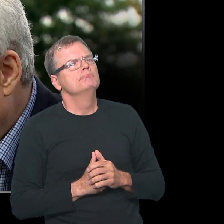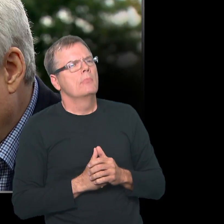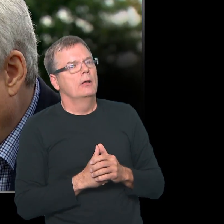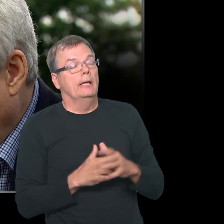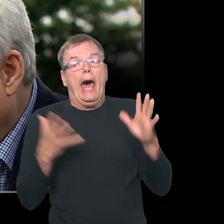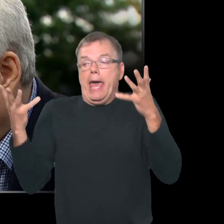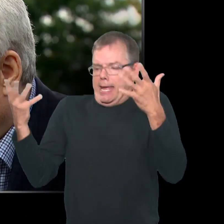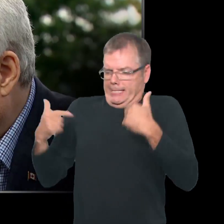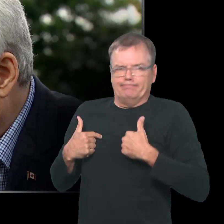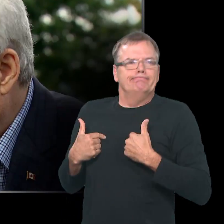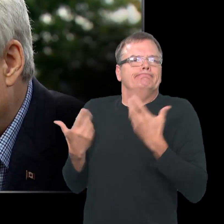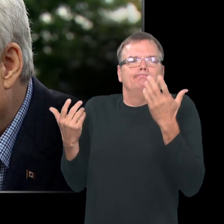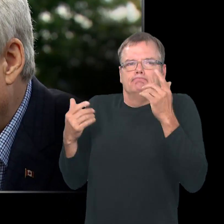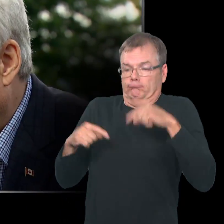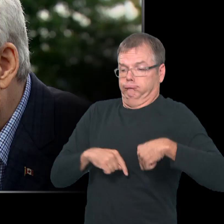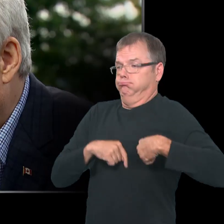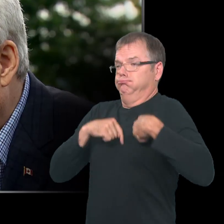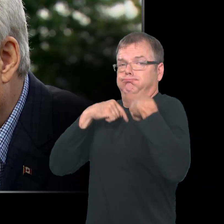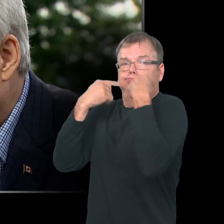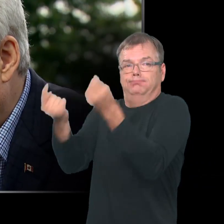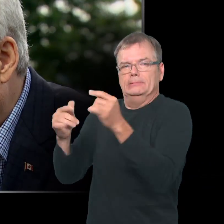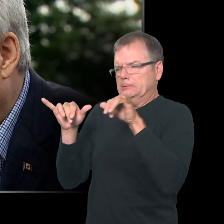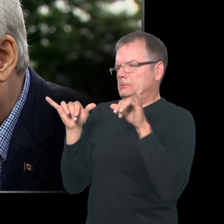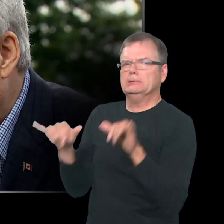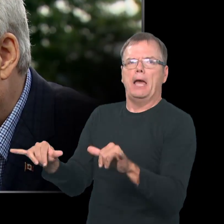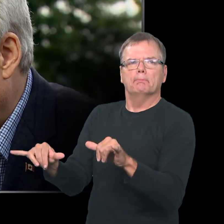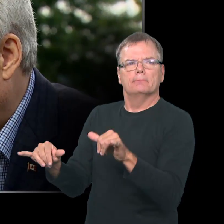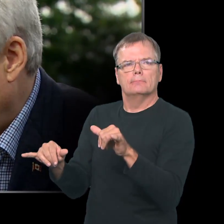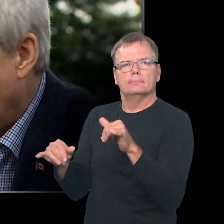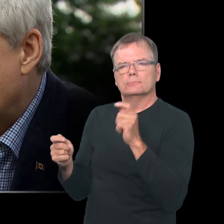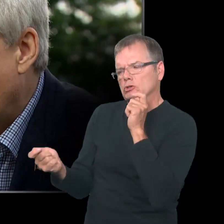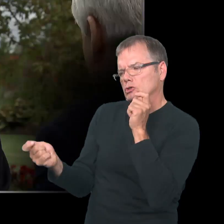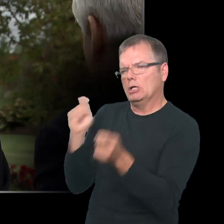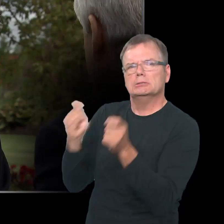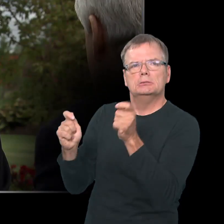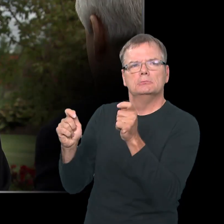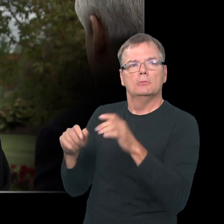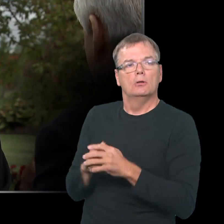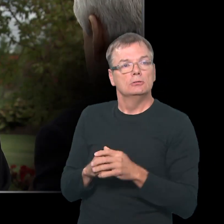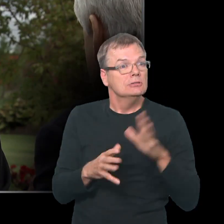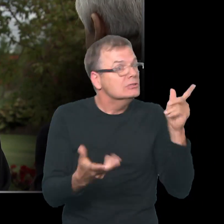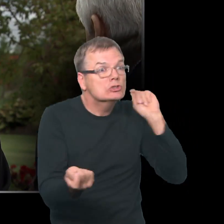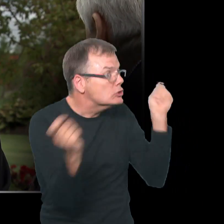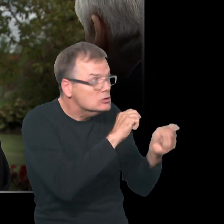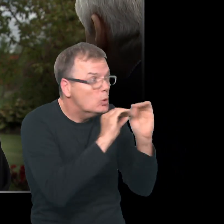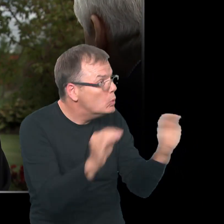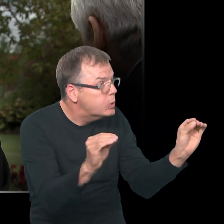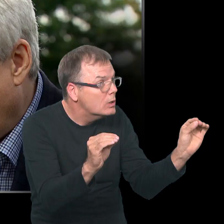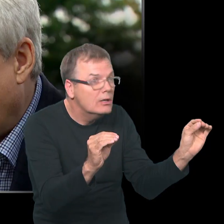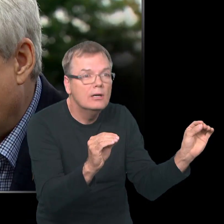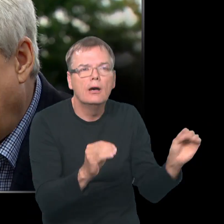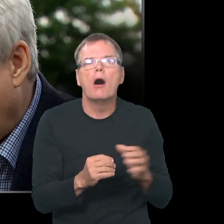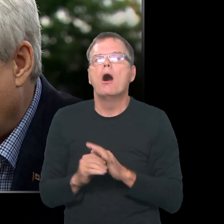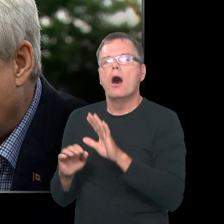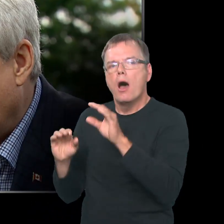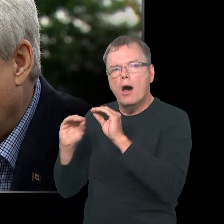in terms of what we're stacked up against? Well, look. we're going to continue doing the kinds of things that we have been doing. Nothing changes.